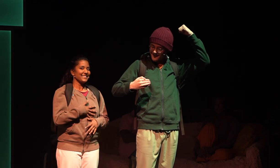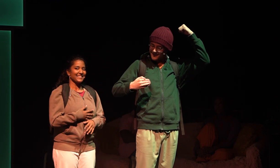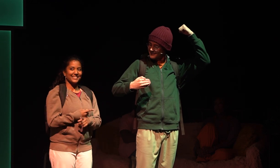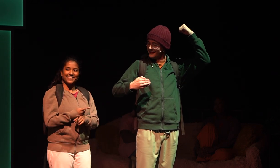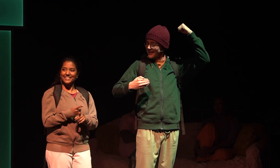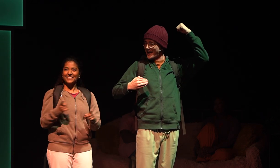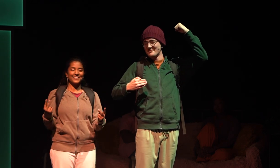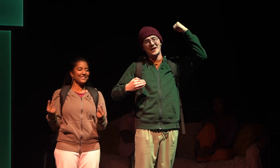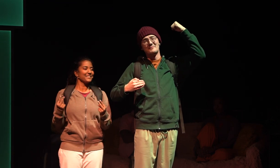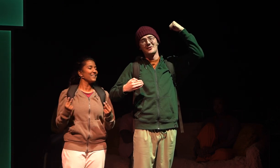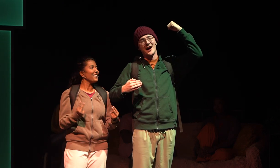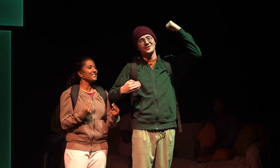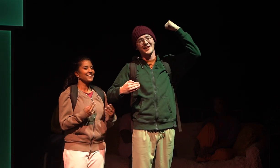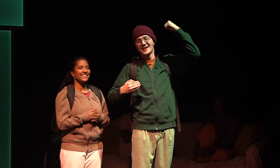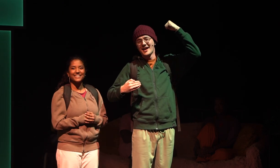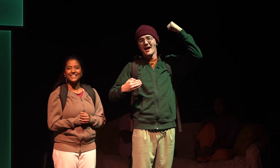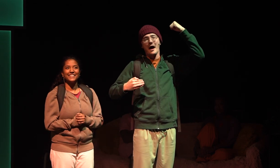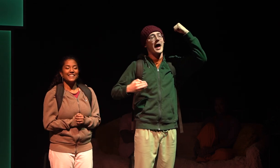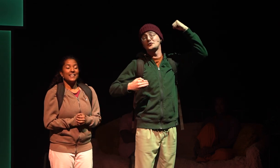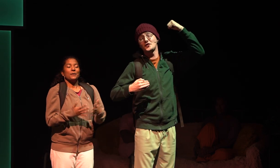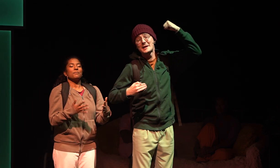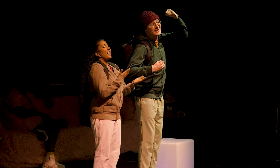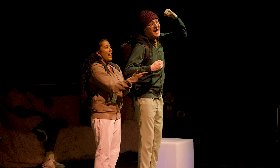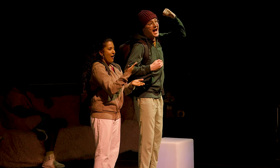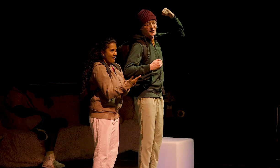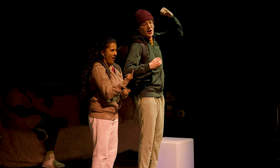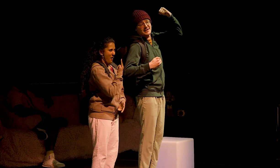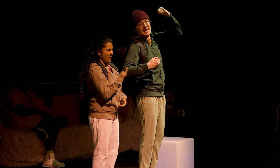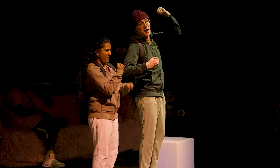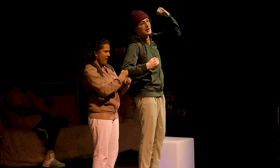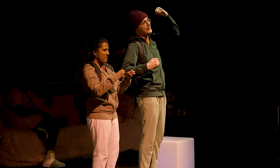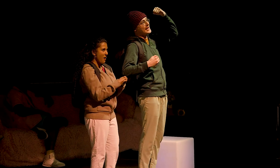will yeh? Yeah, people are watching and just to be clear, it's not Gary Barlow, lead